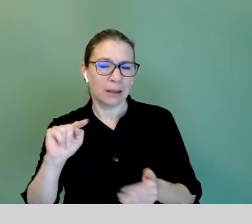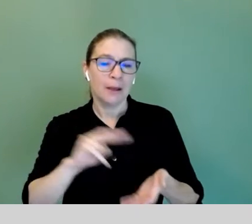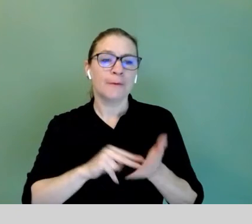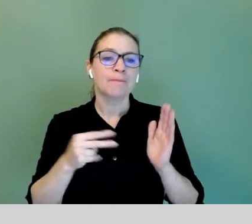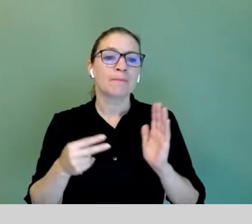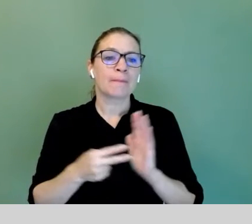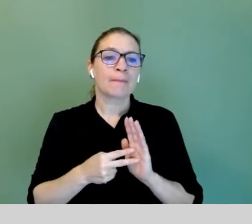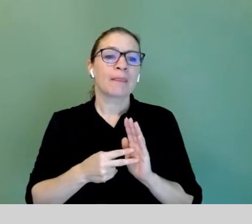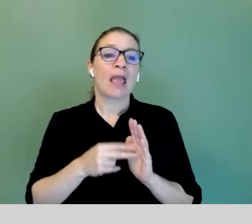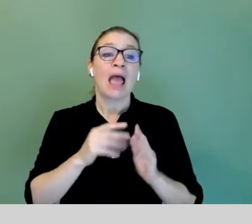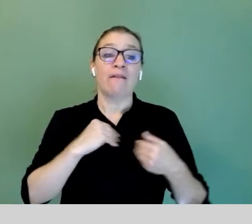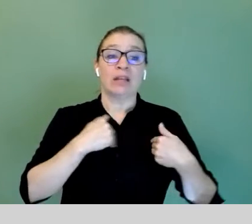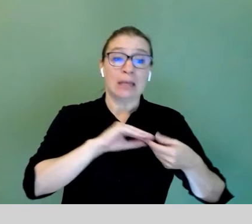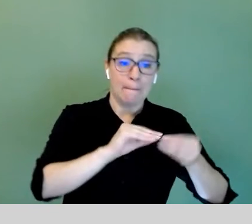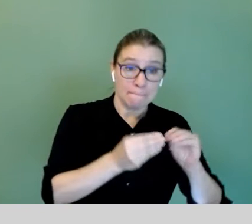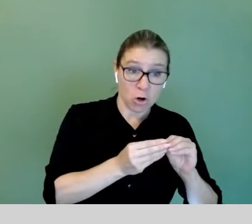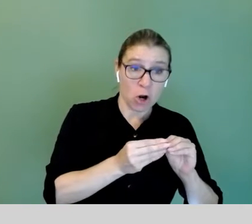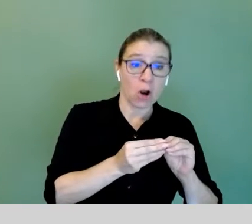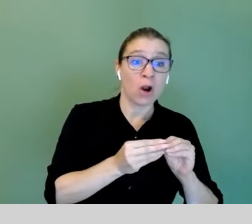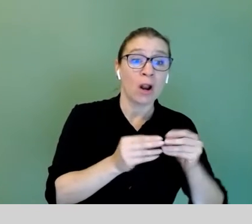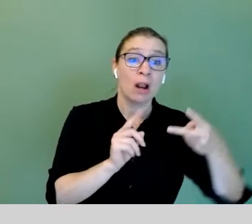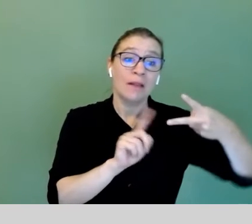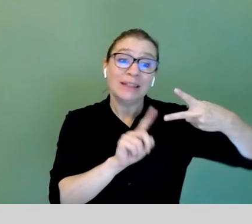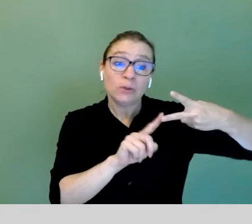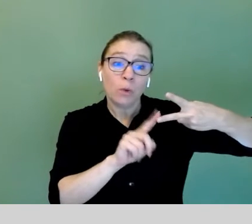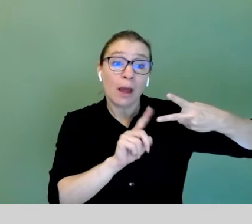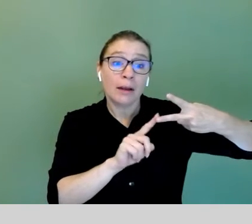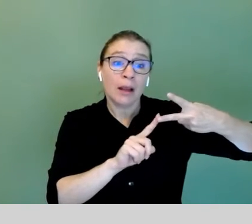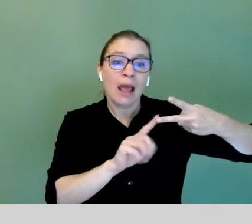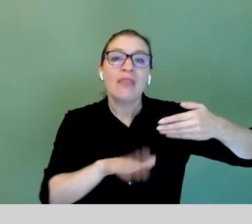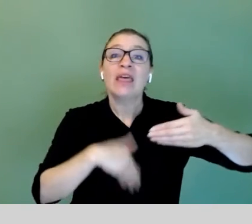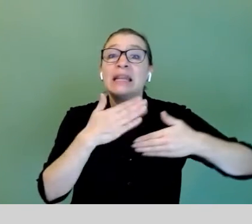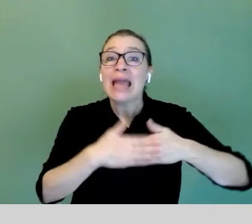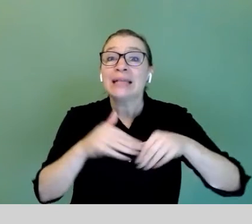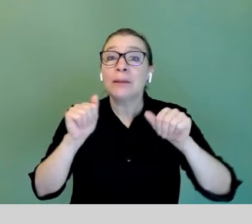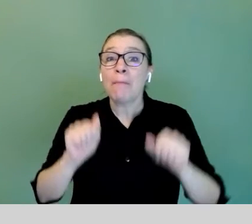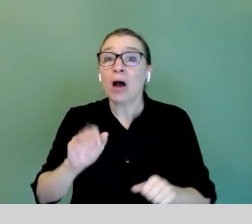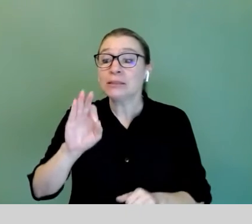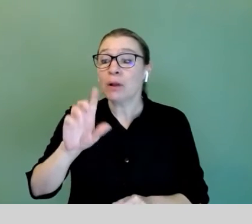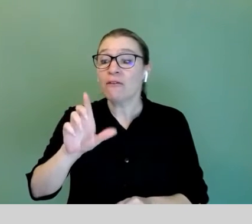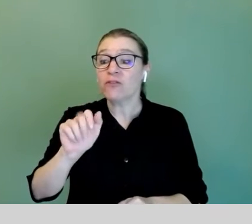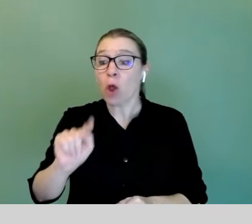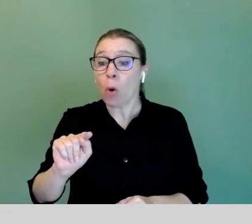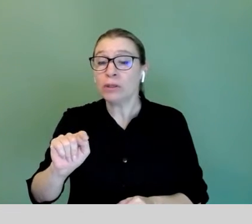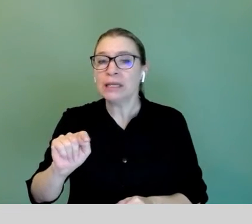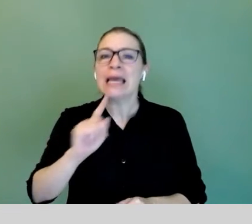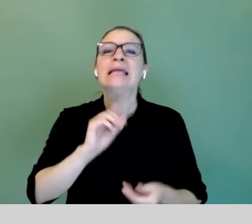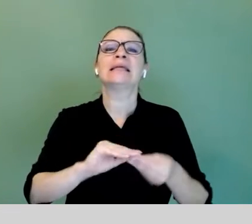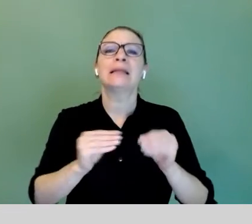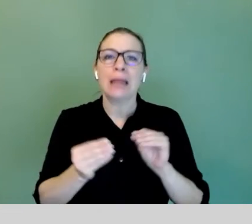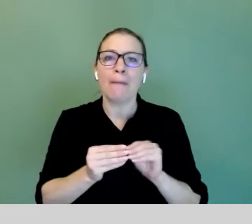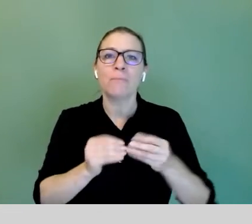This means that there is a number ending with a two, and the next possible float is a number ending with a four,